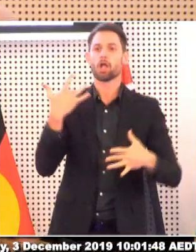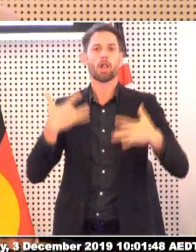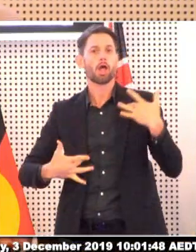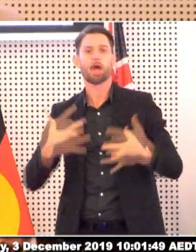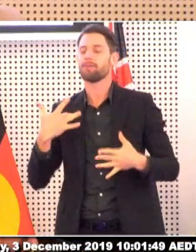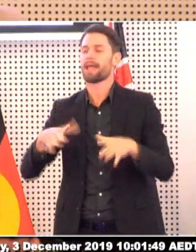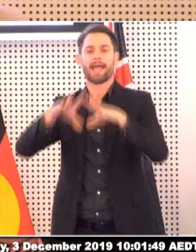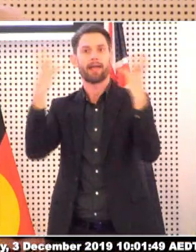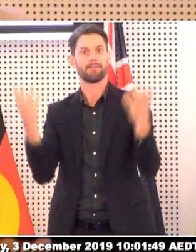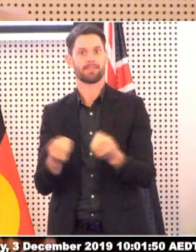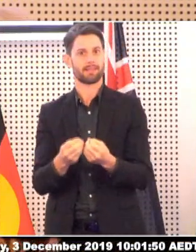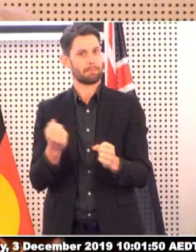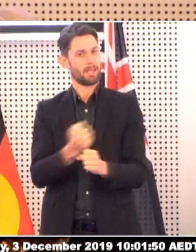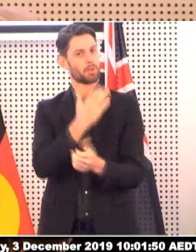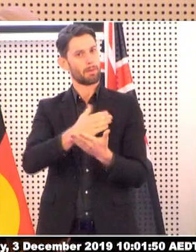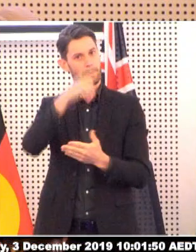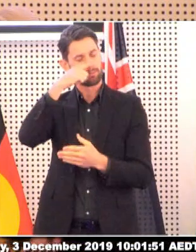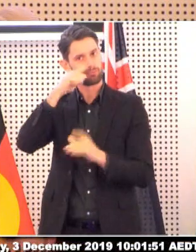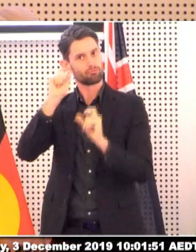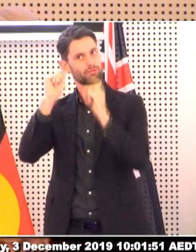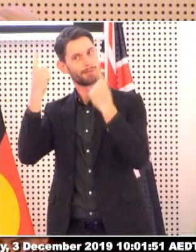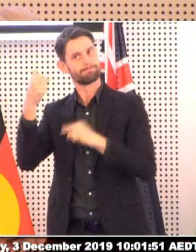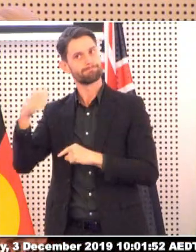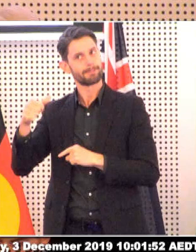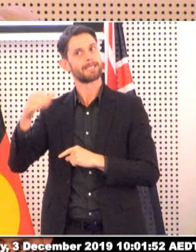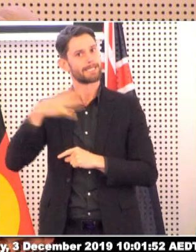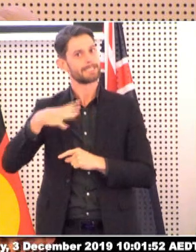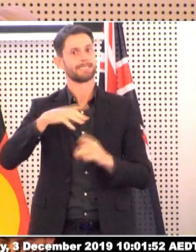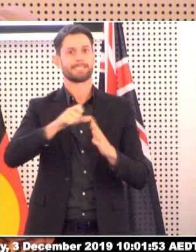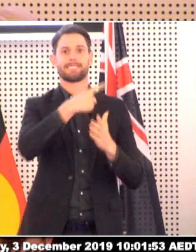Part of this awareness is the recognition that Australian society must strive for